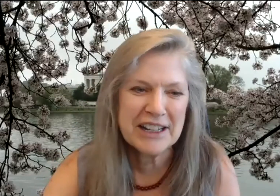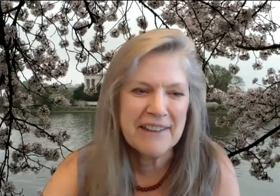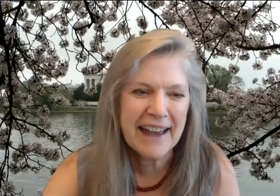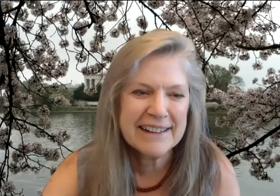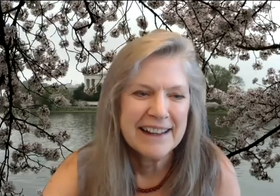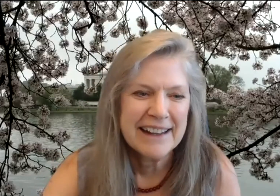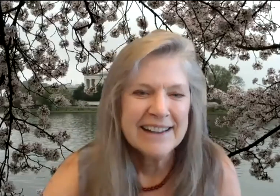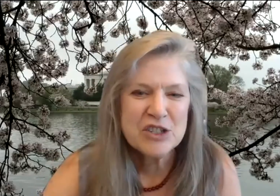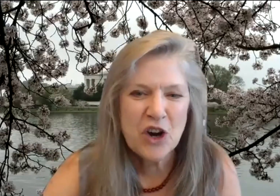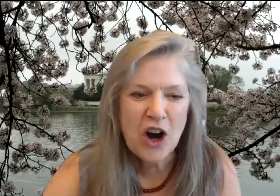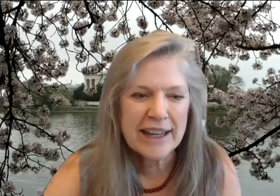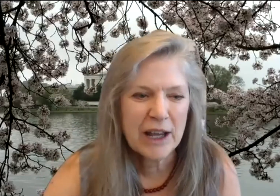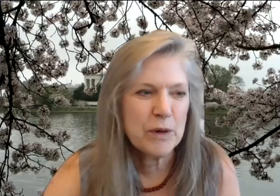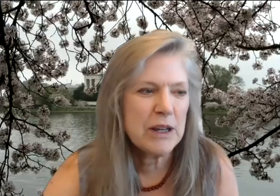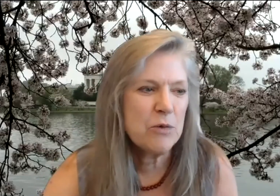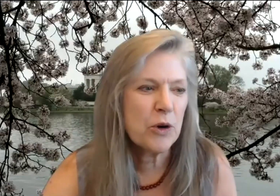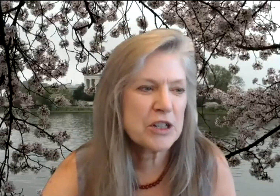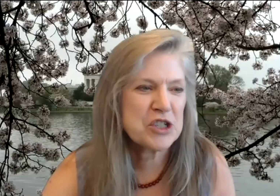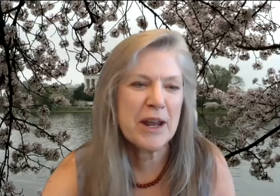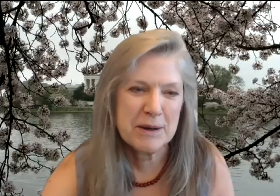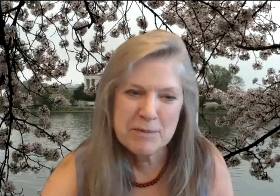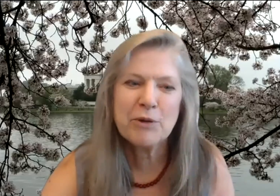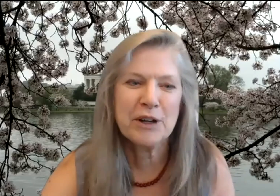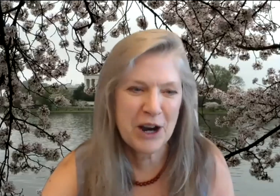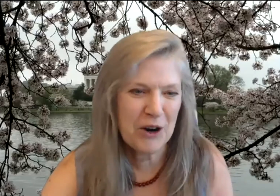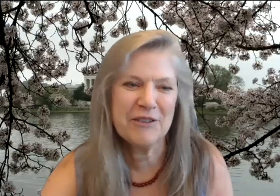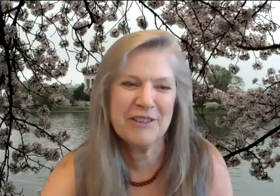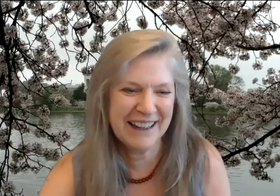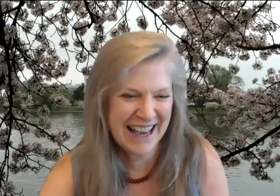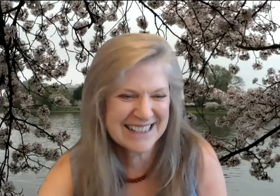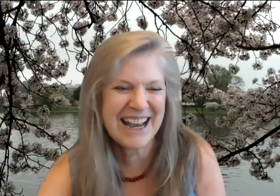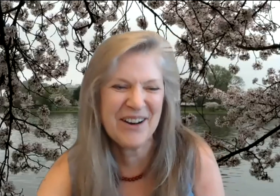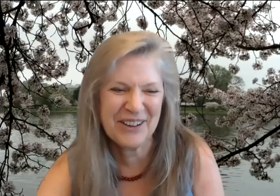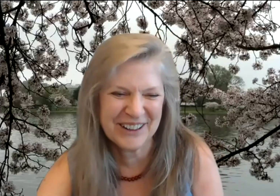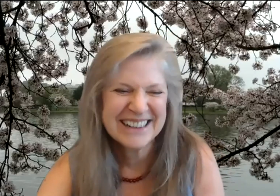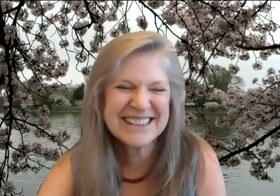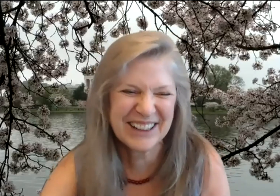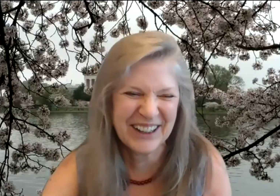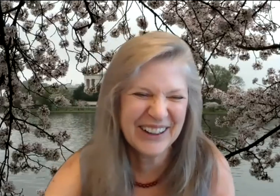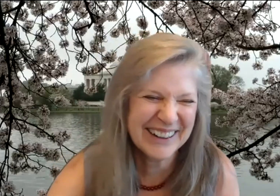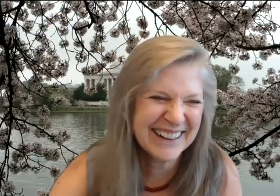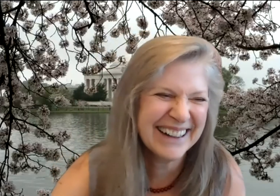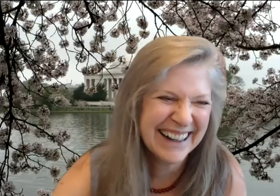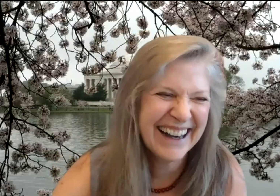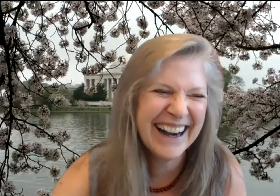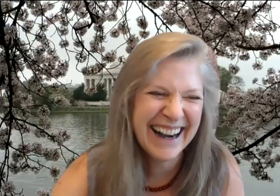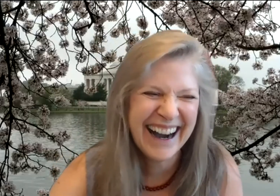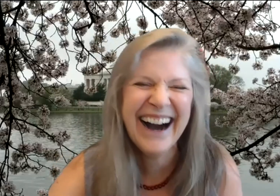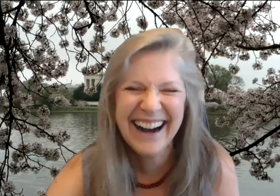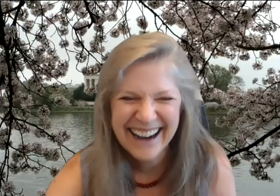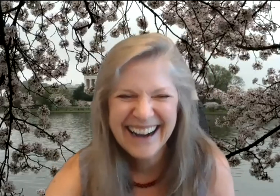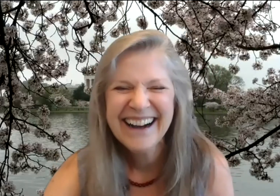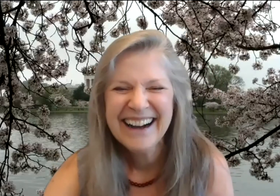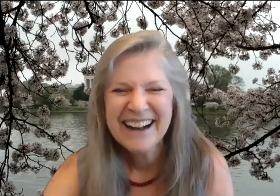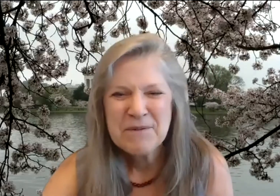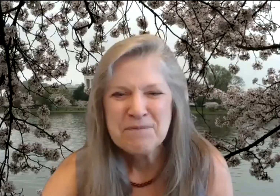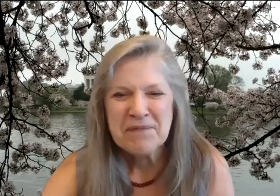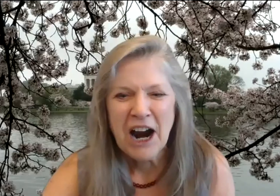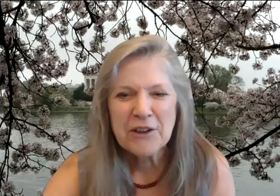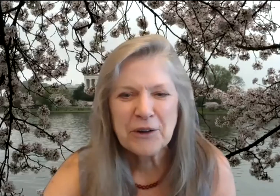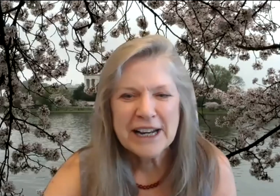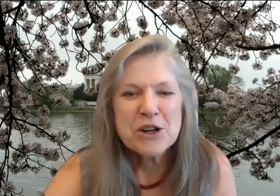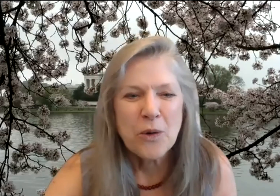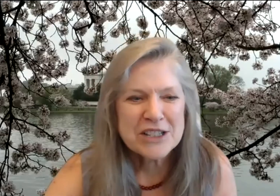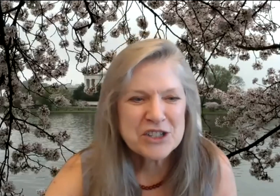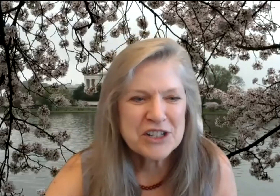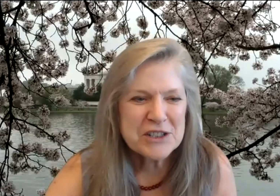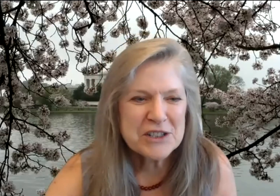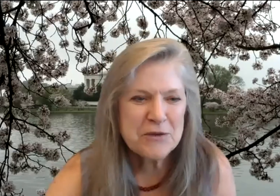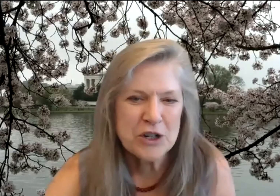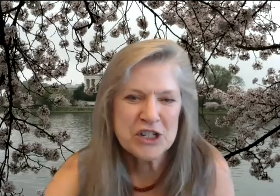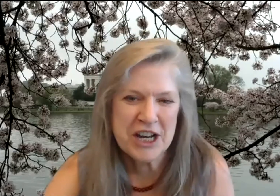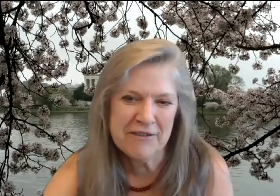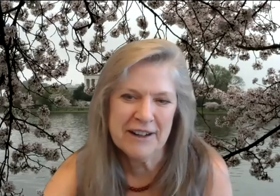in that talk and we worked Jen pretty hard the last hour. Are there any questions for